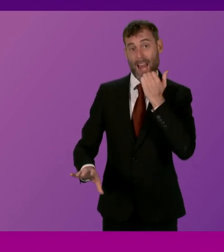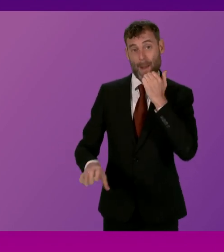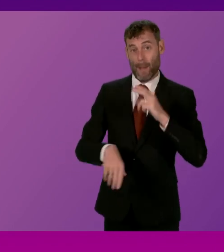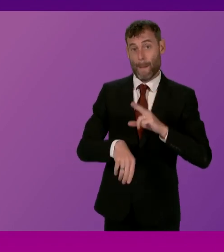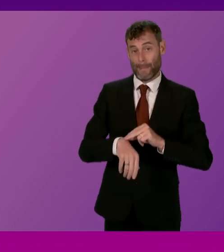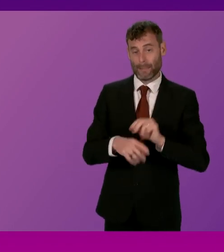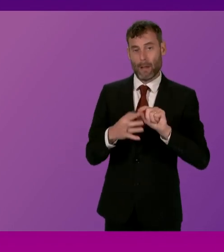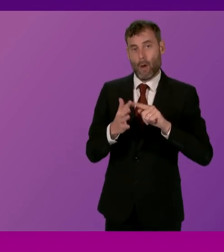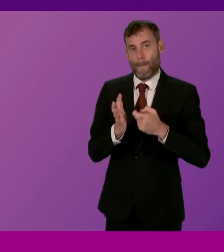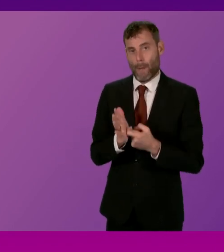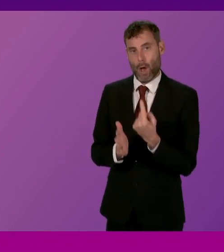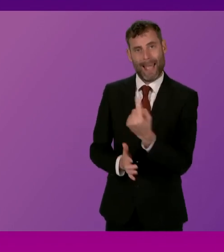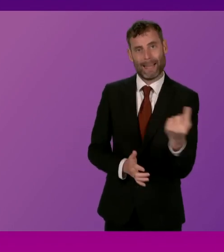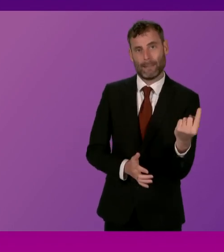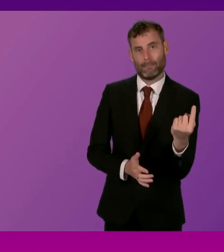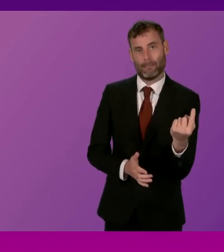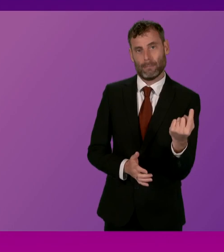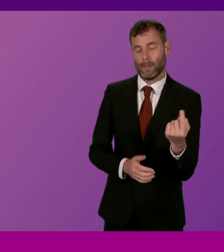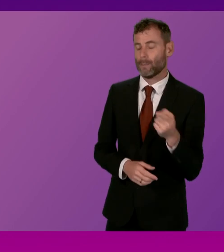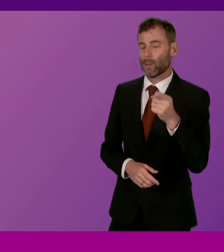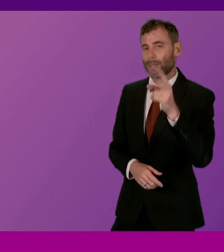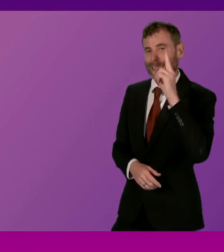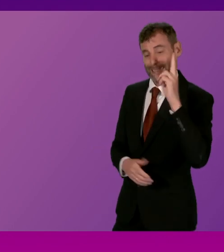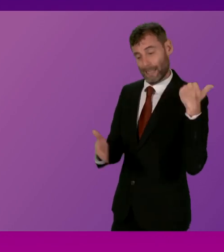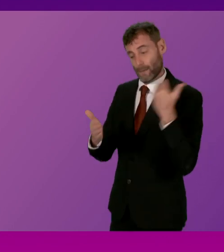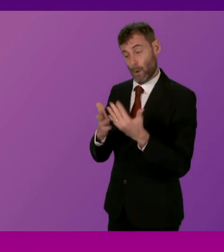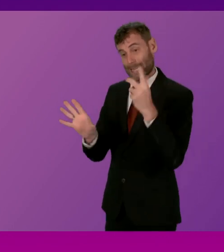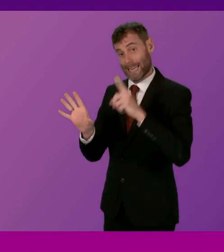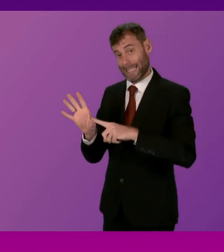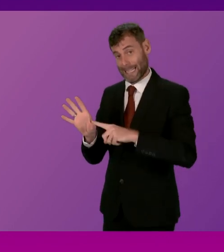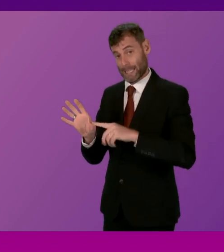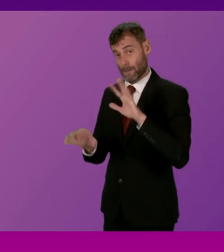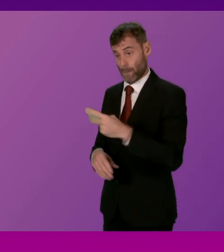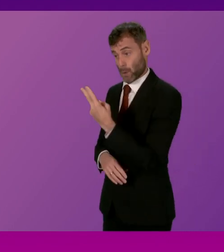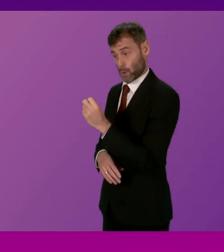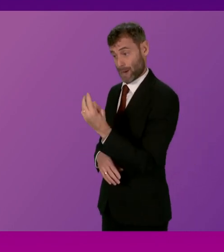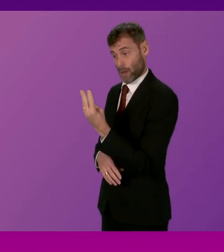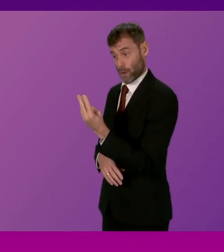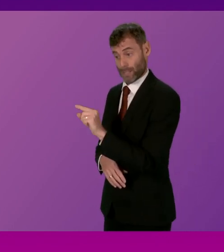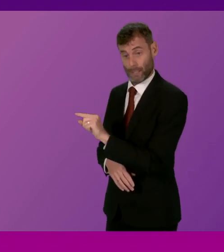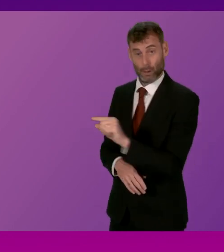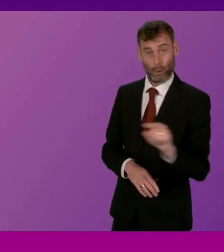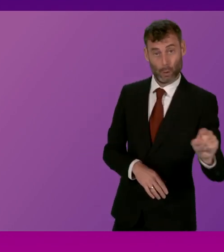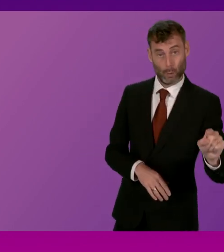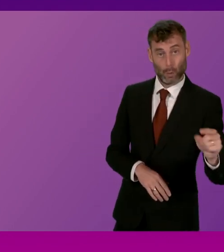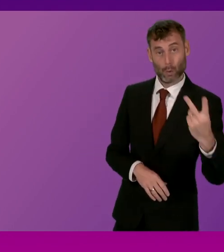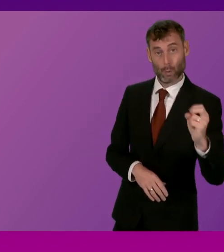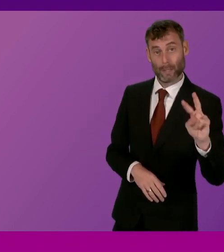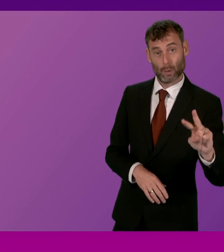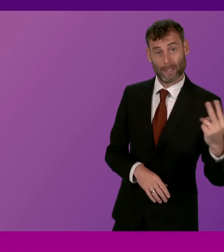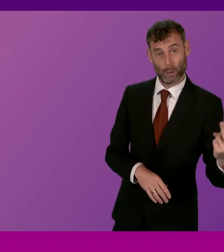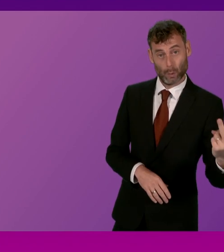It is worth noting that, over the past 10 years, from 2013-14 to 2022-23, there has